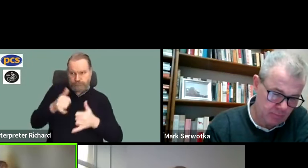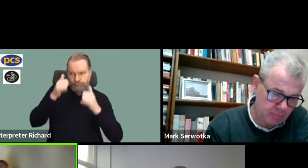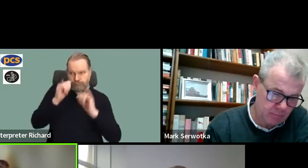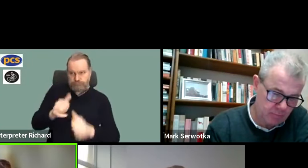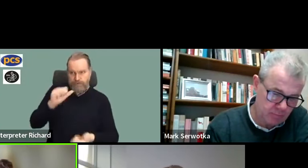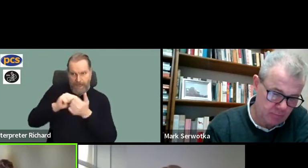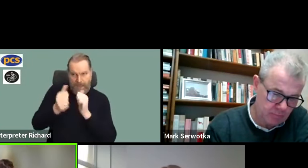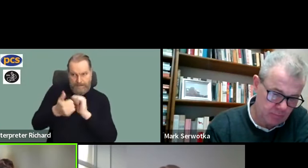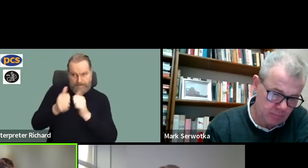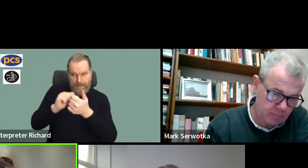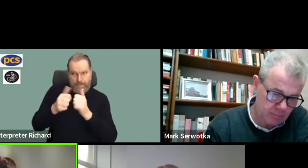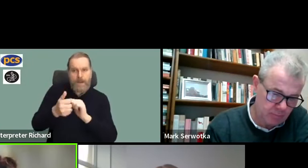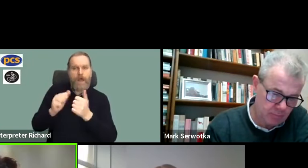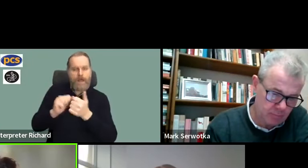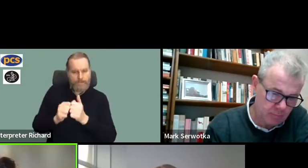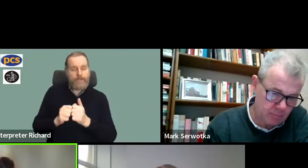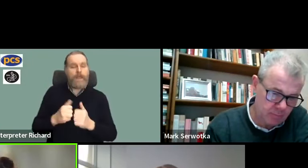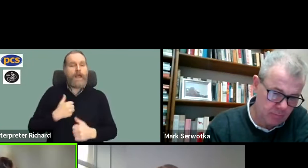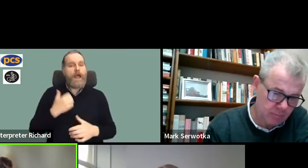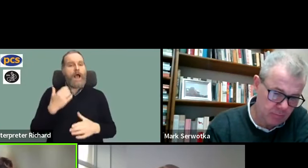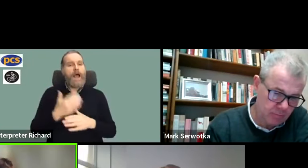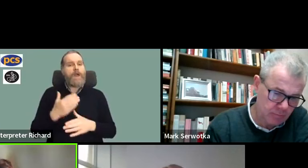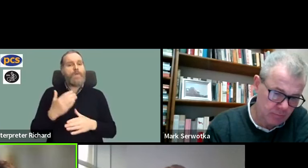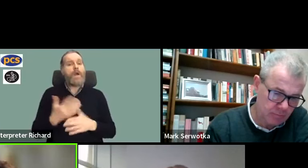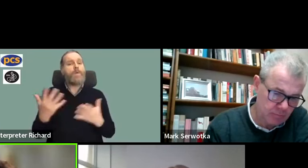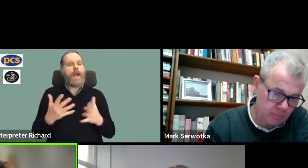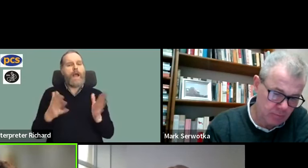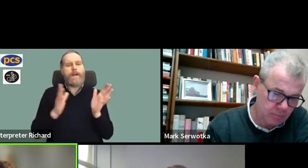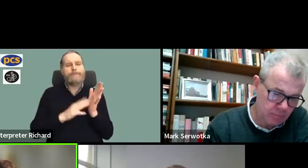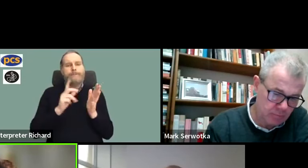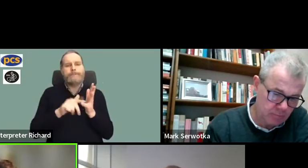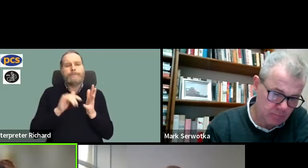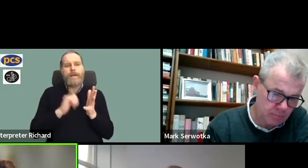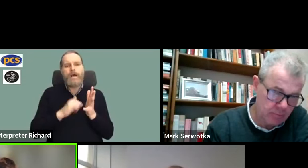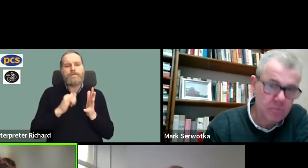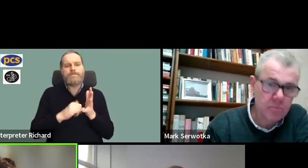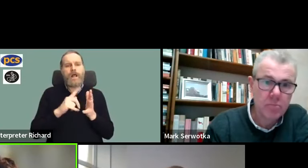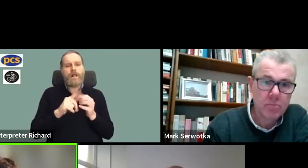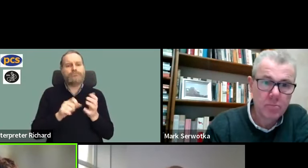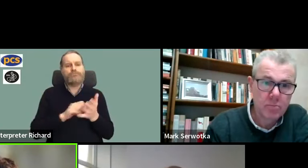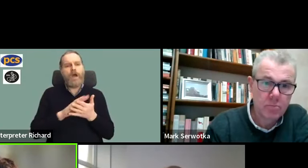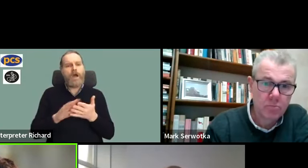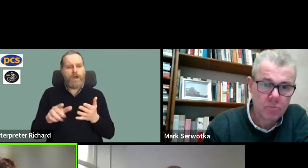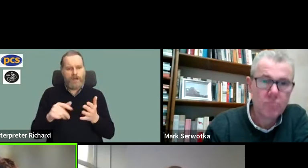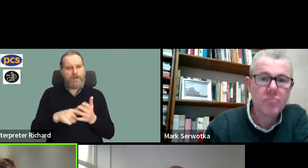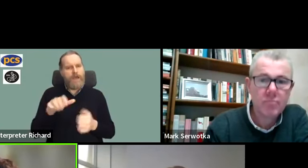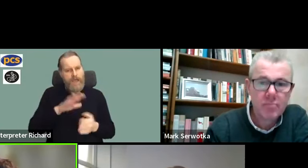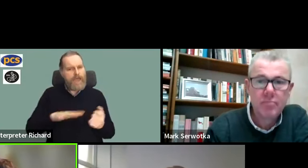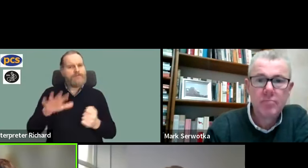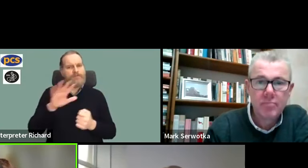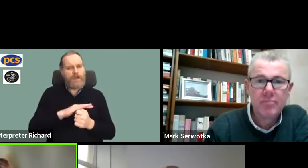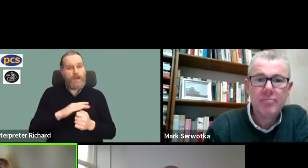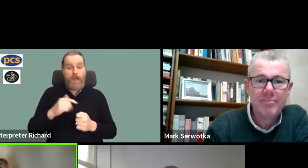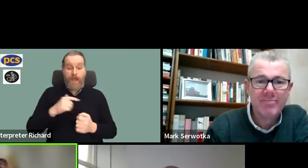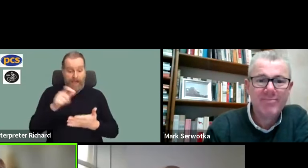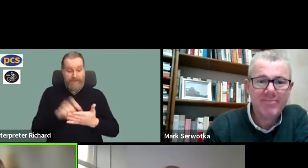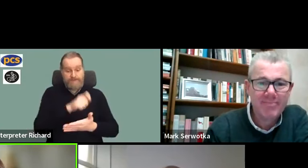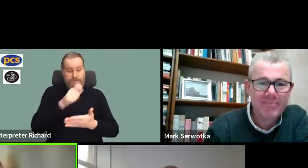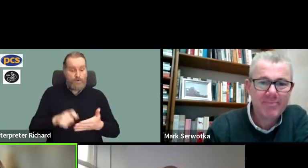examiner for the driver and vehicle standards Agency Agency based in muscle bridge driving test center, and I voted for and will be striking